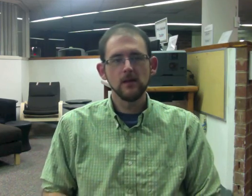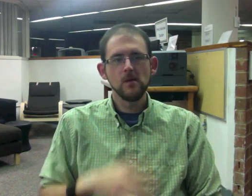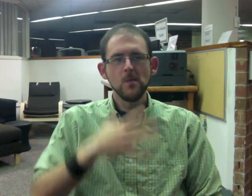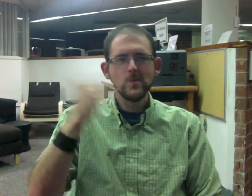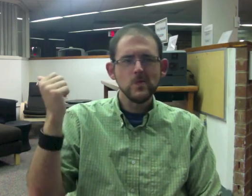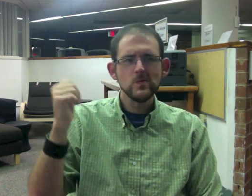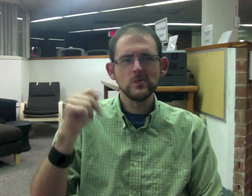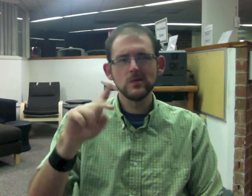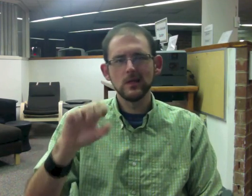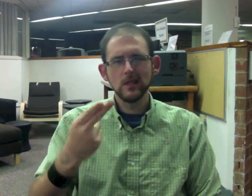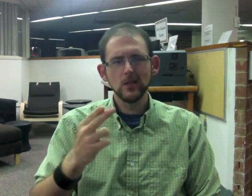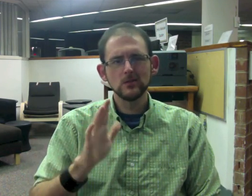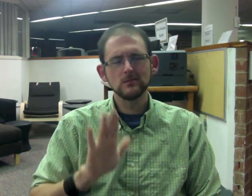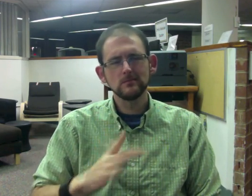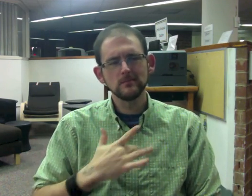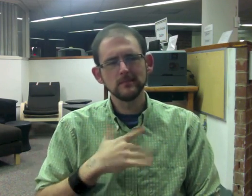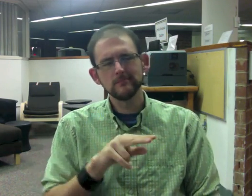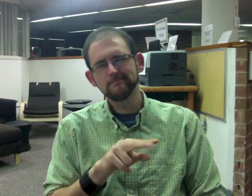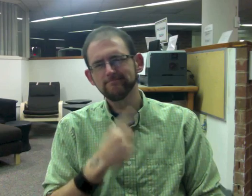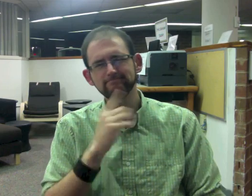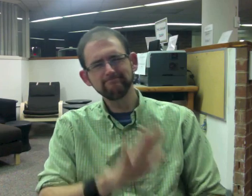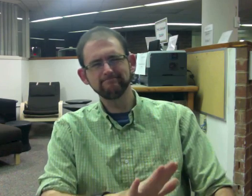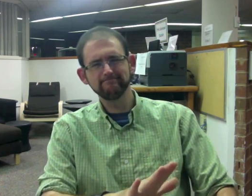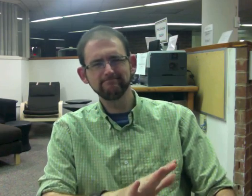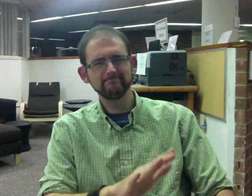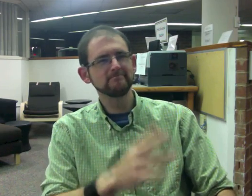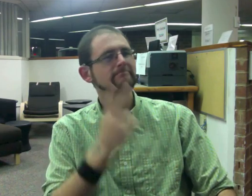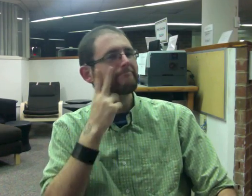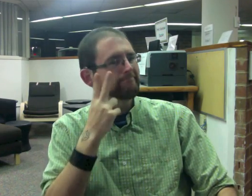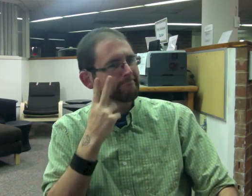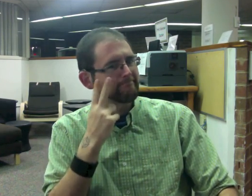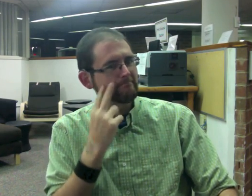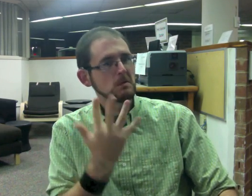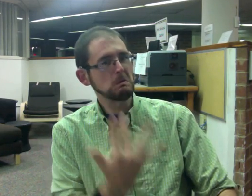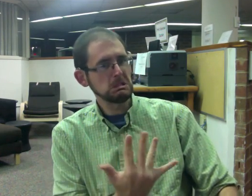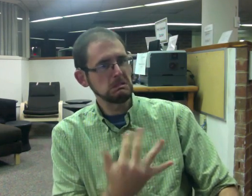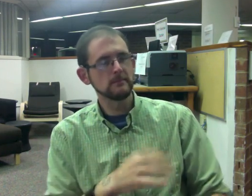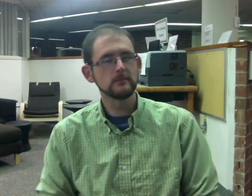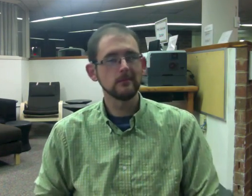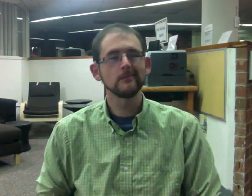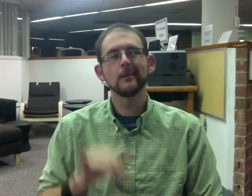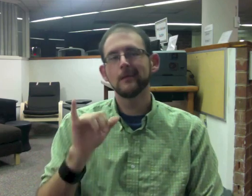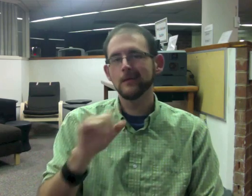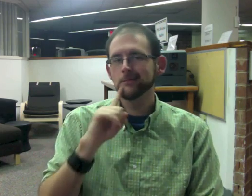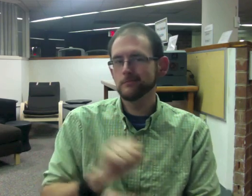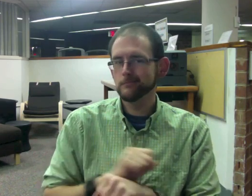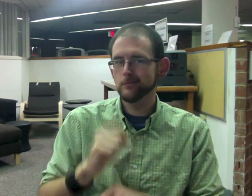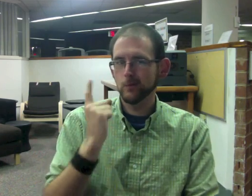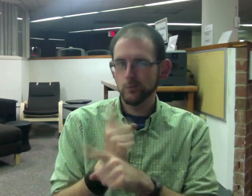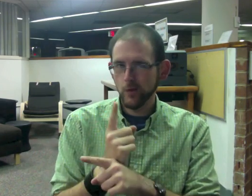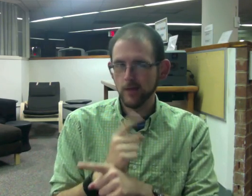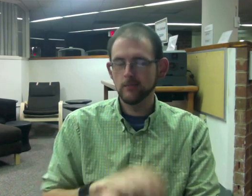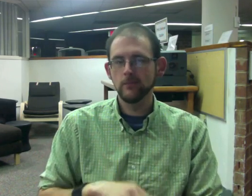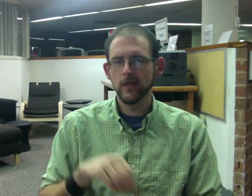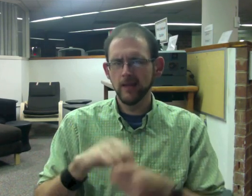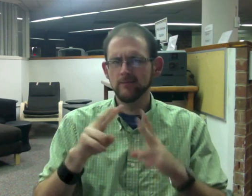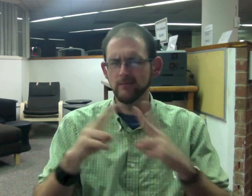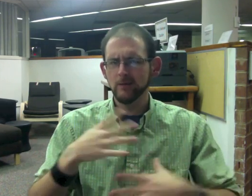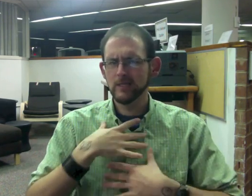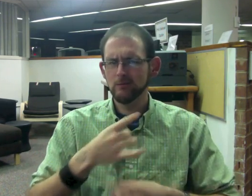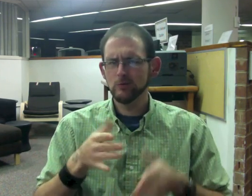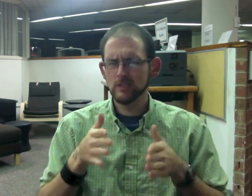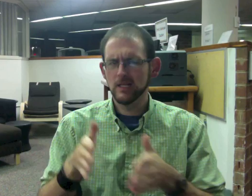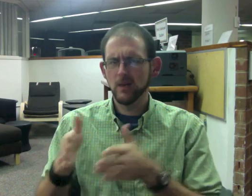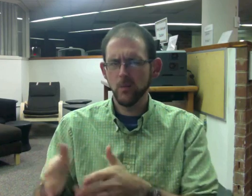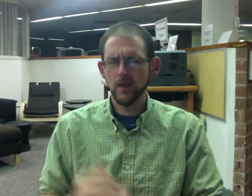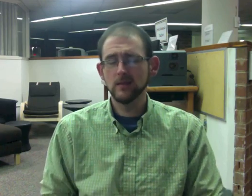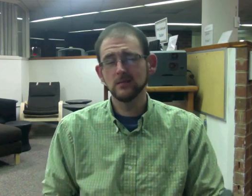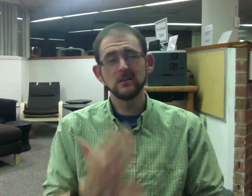The older Kesh counsel patience and adopt a wait-and-see approach. They turn out to be right in very interesting ways.